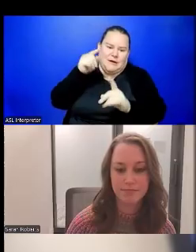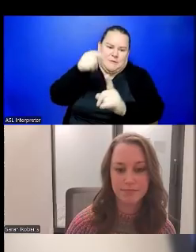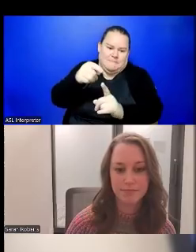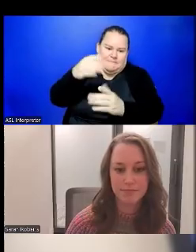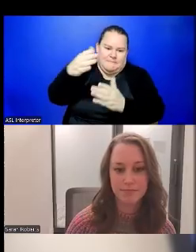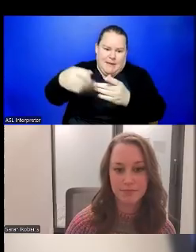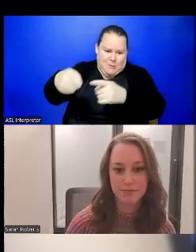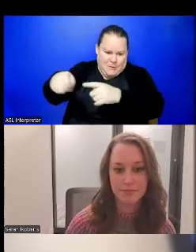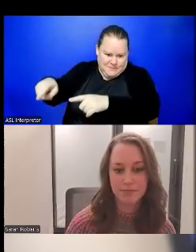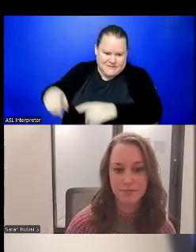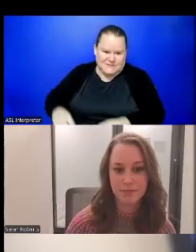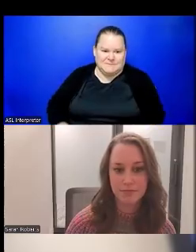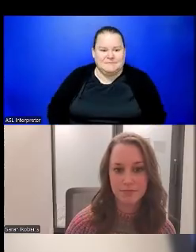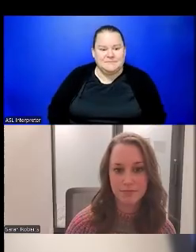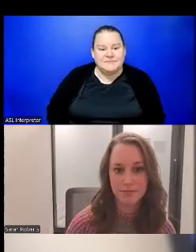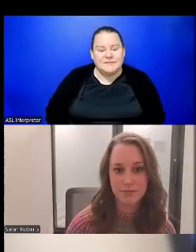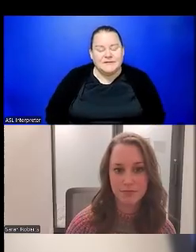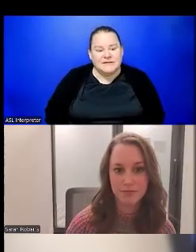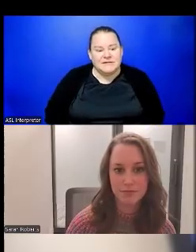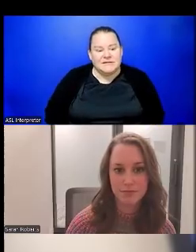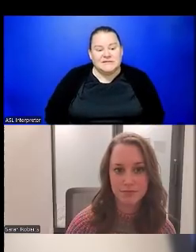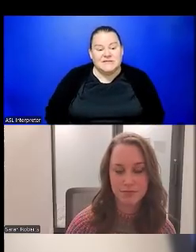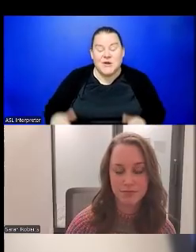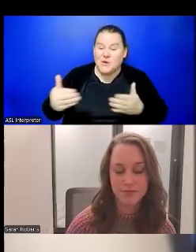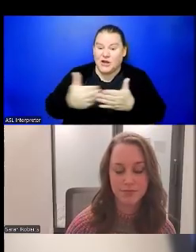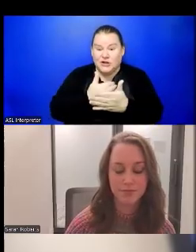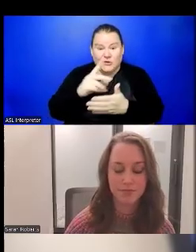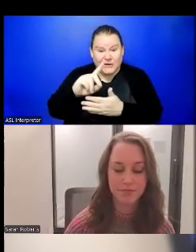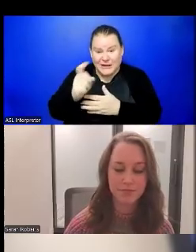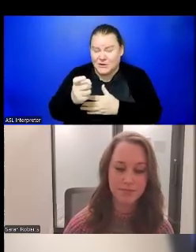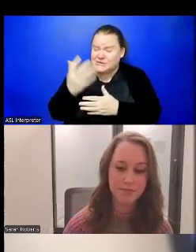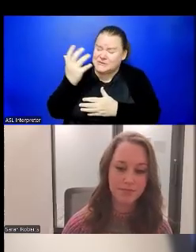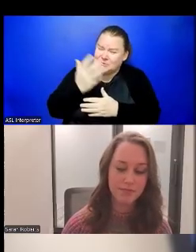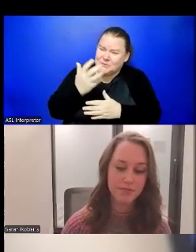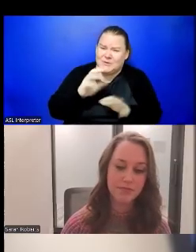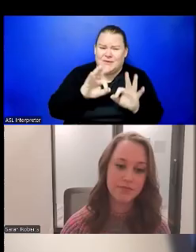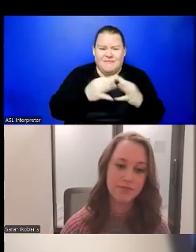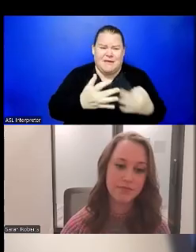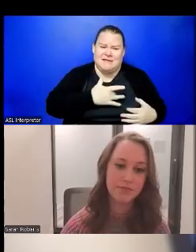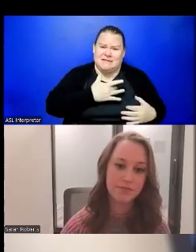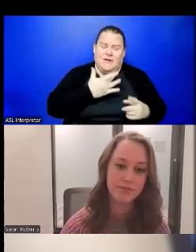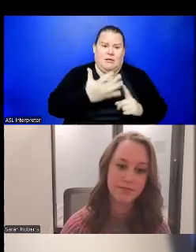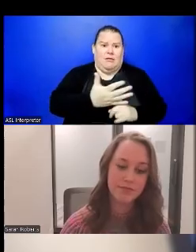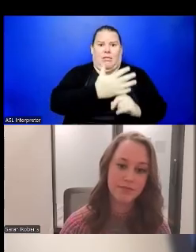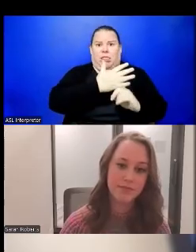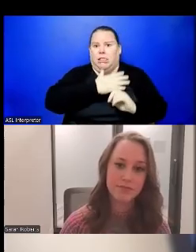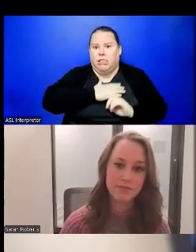So a new diagnosis is very overwhelming for these families, and there's a lot to consider how it's going to impact their